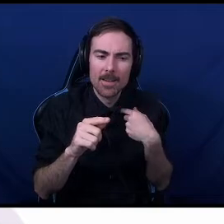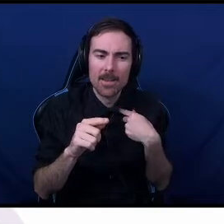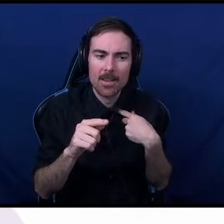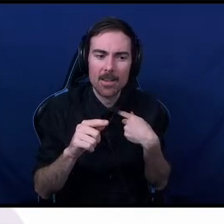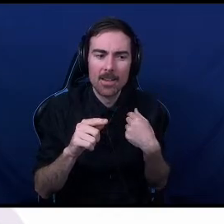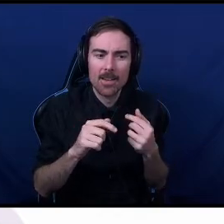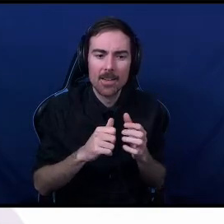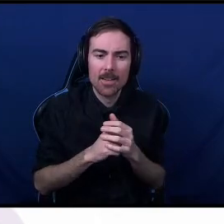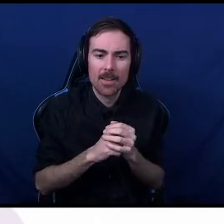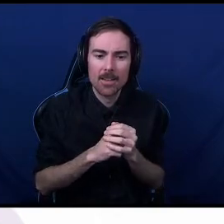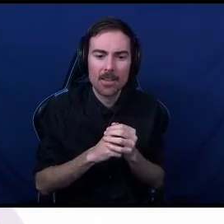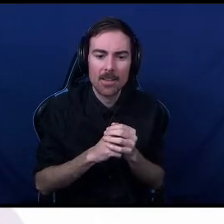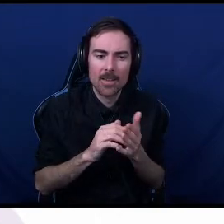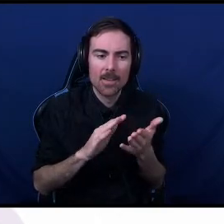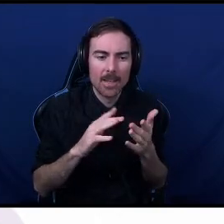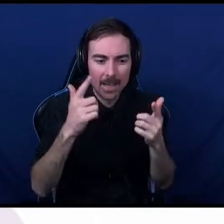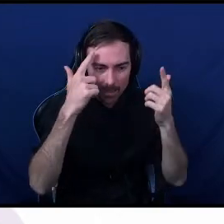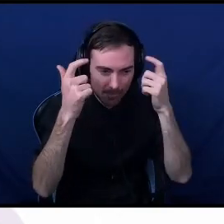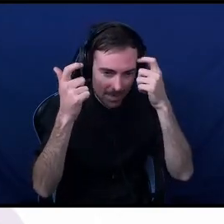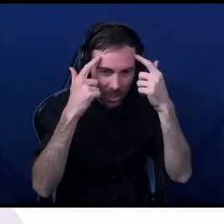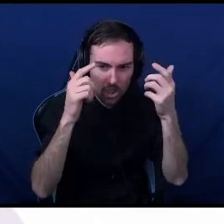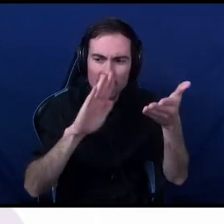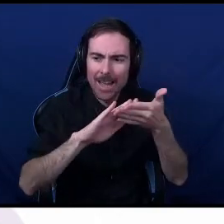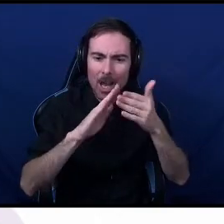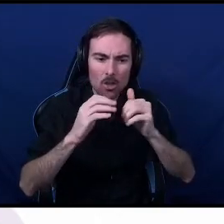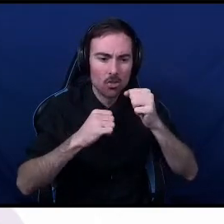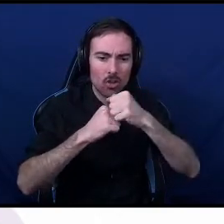structure of innovation and the the the business model that we